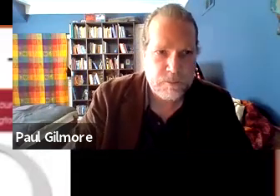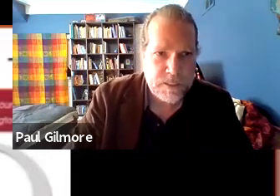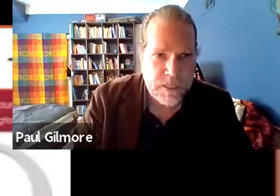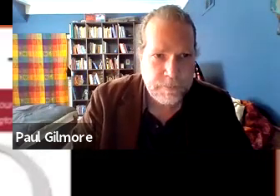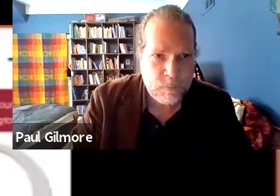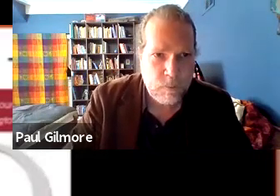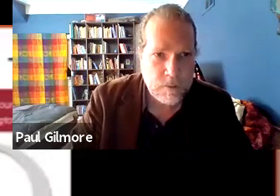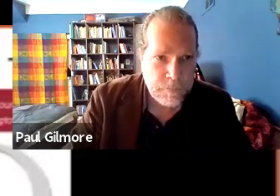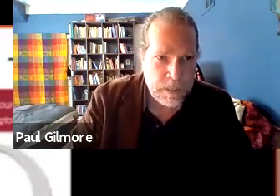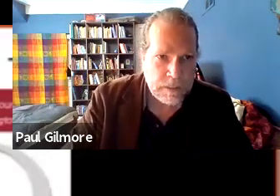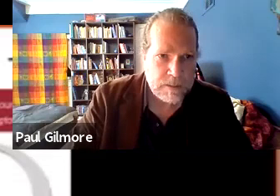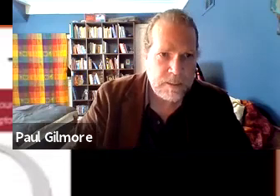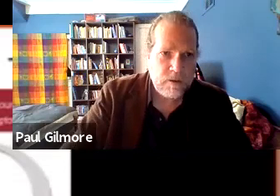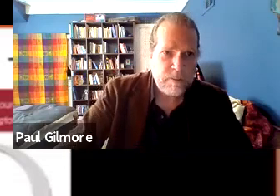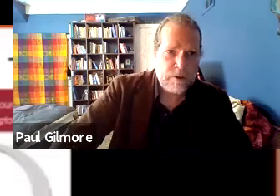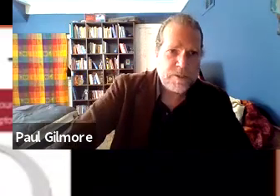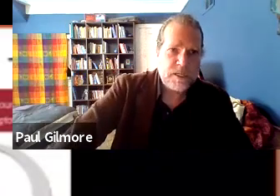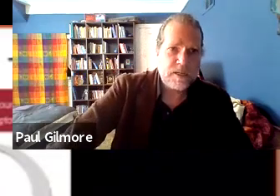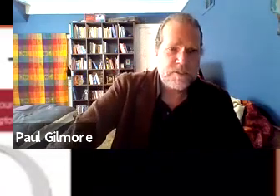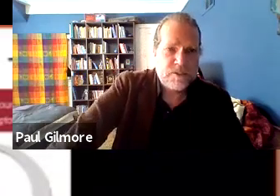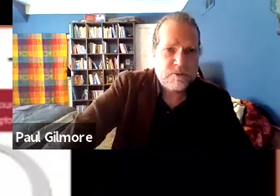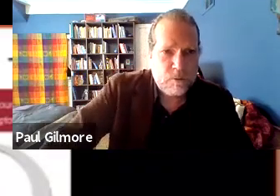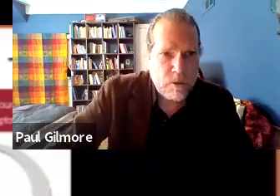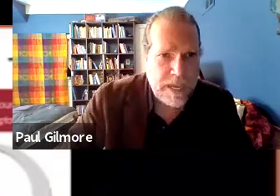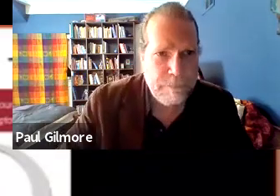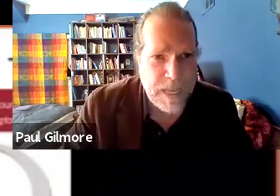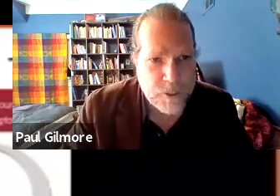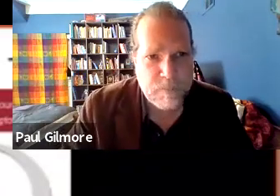here's what he said, quote, Latino immigration constitutes, quote, a major